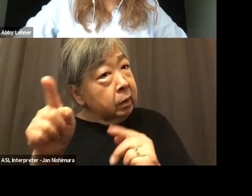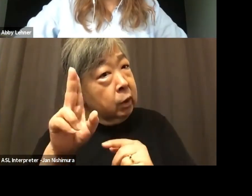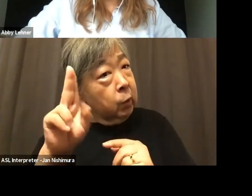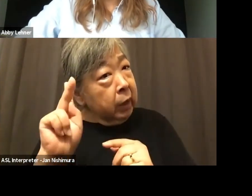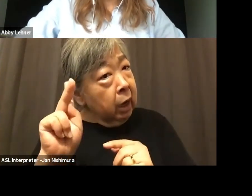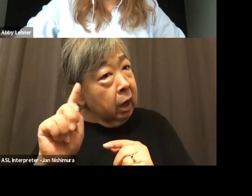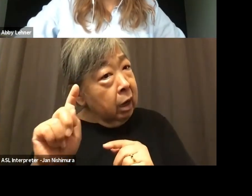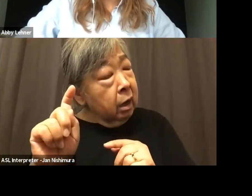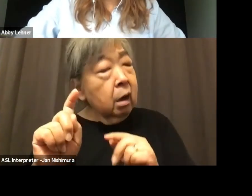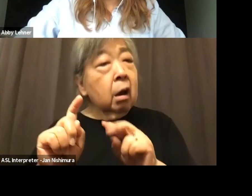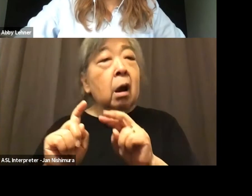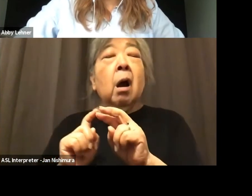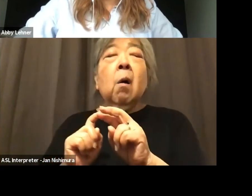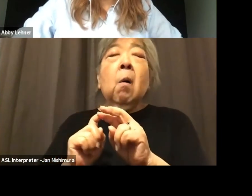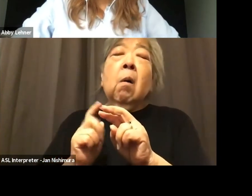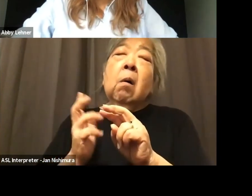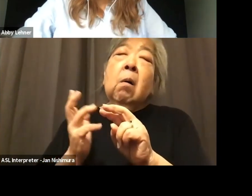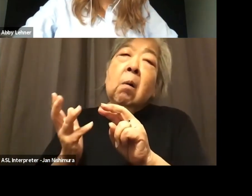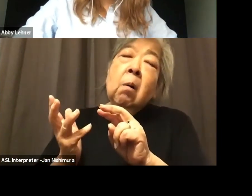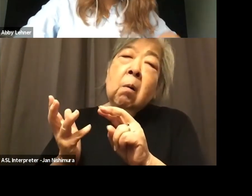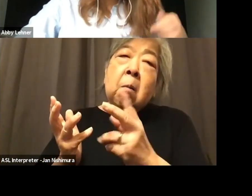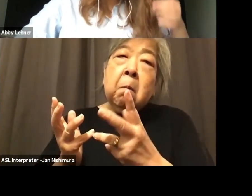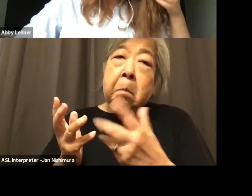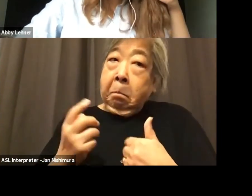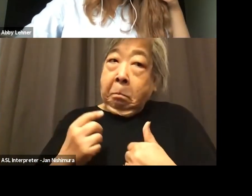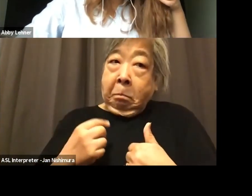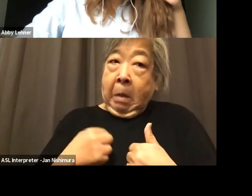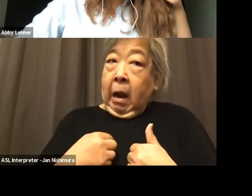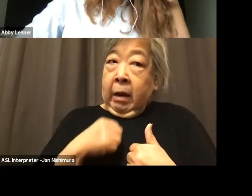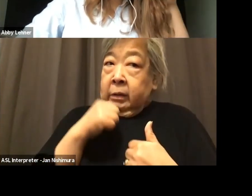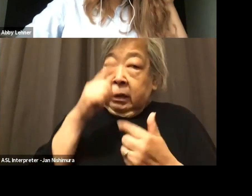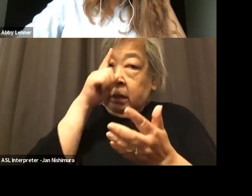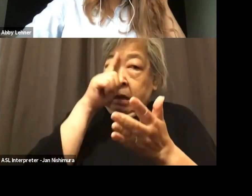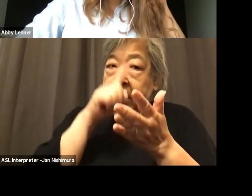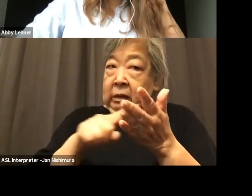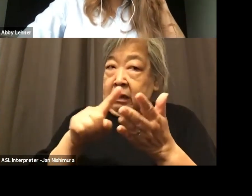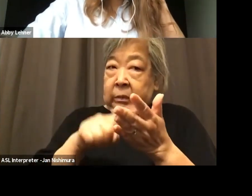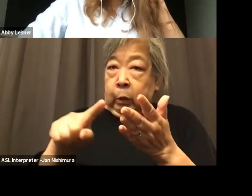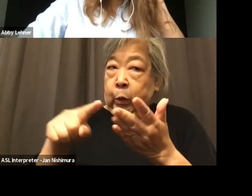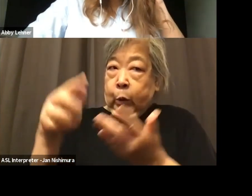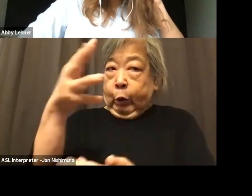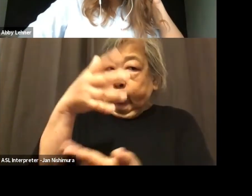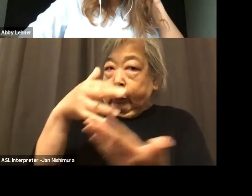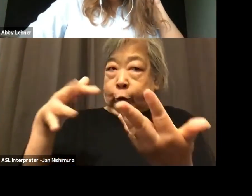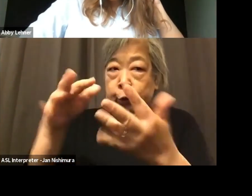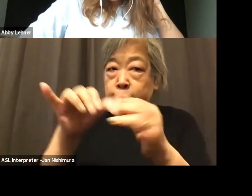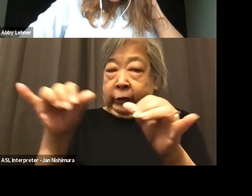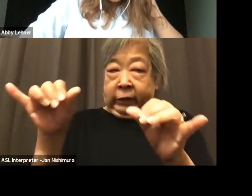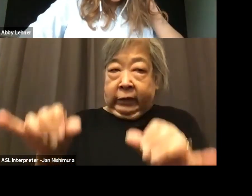I did not explore the social system too much because, obviously, I was